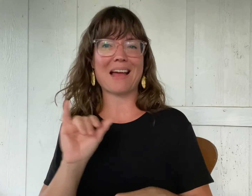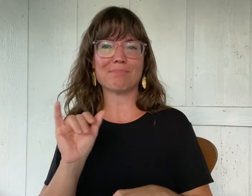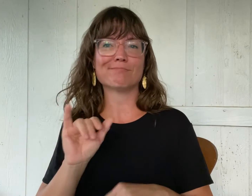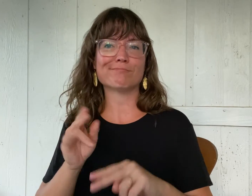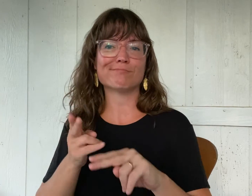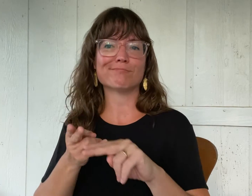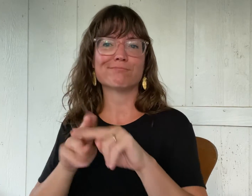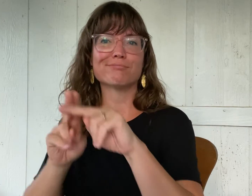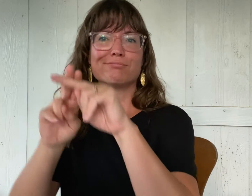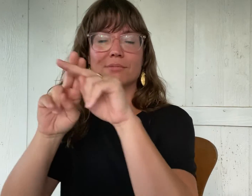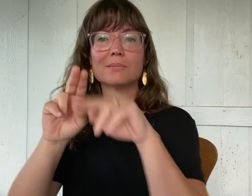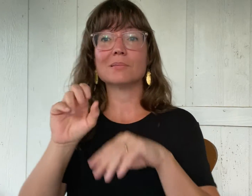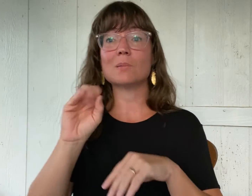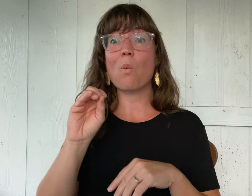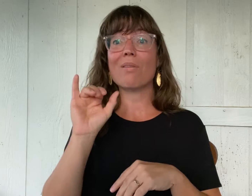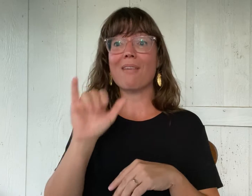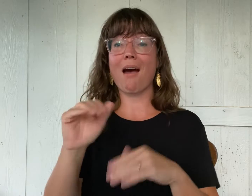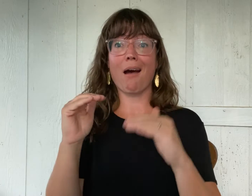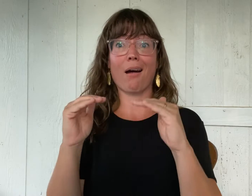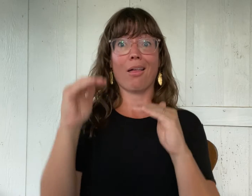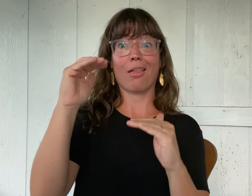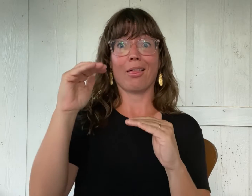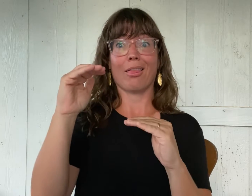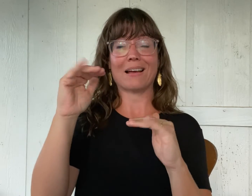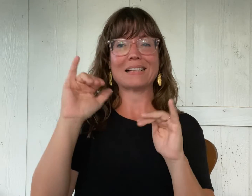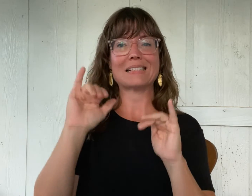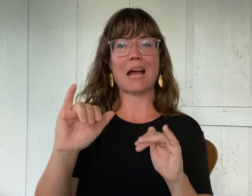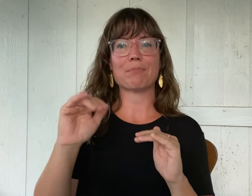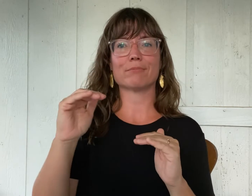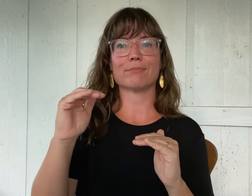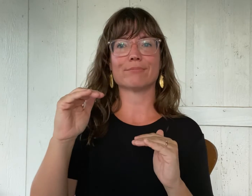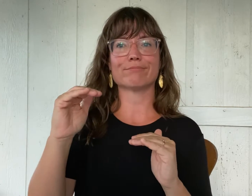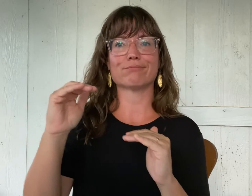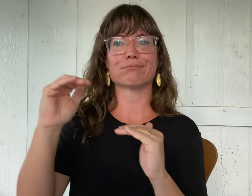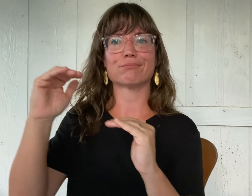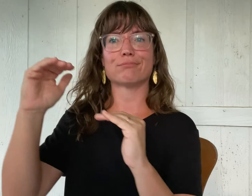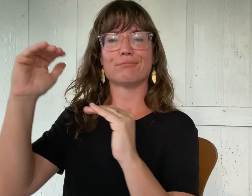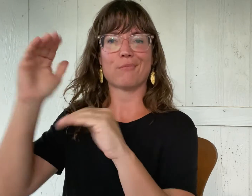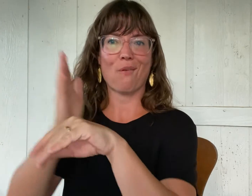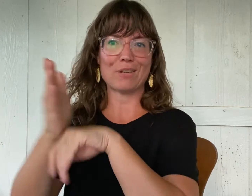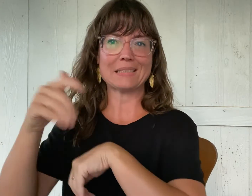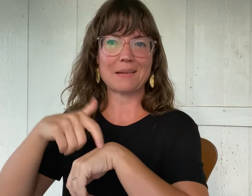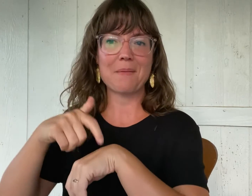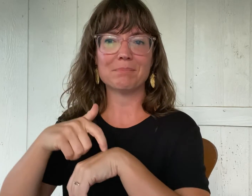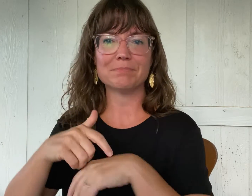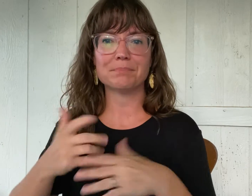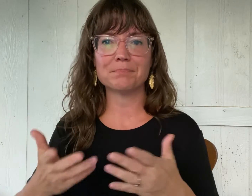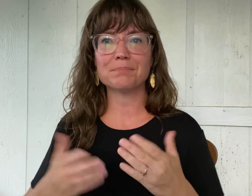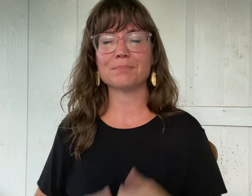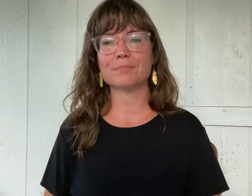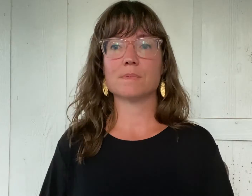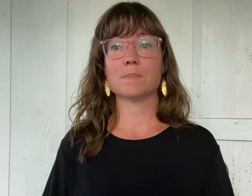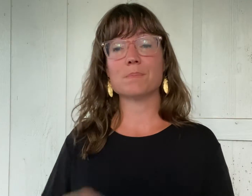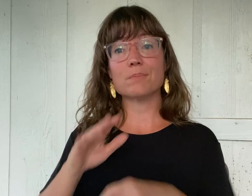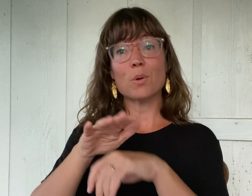we see that same increase among people who can hear. That means the disparity remains over time.